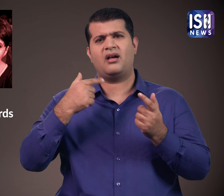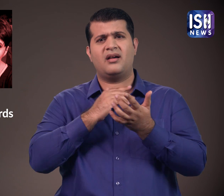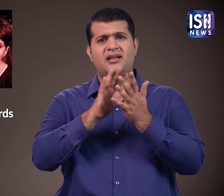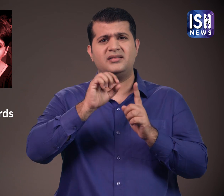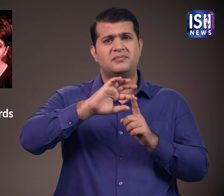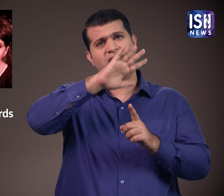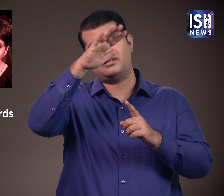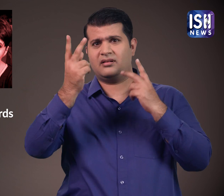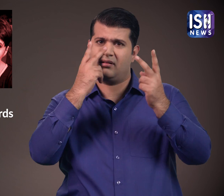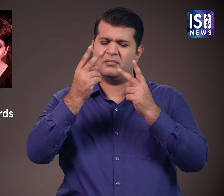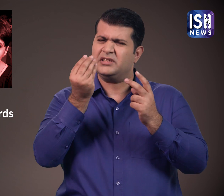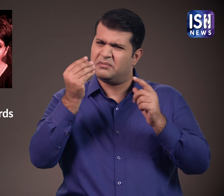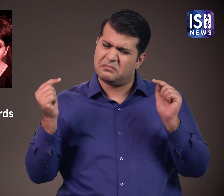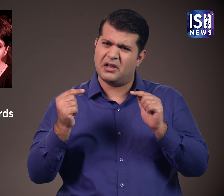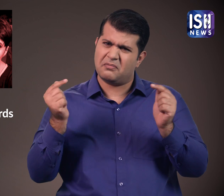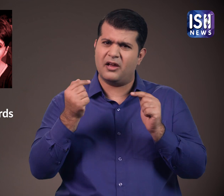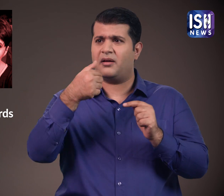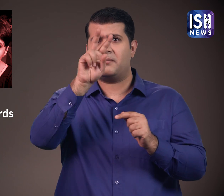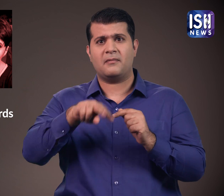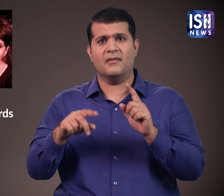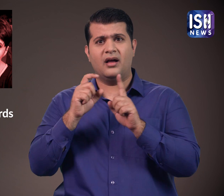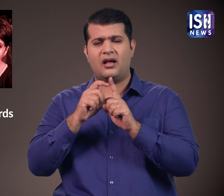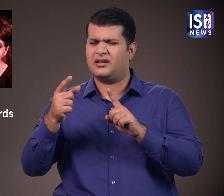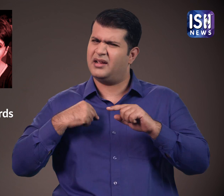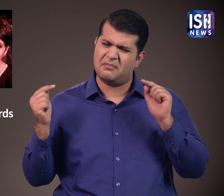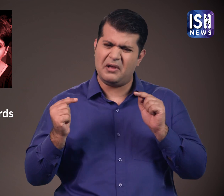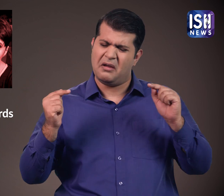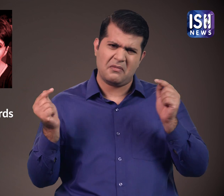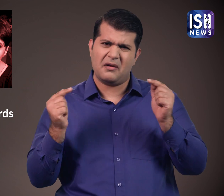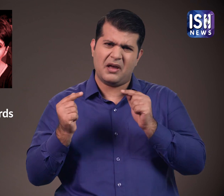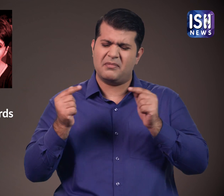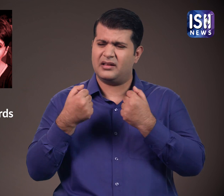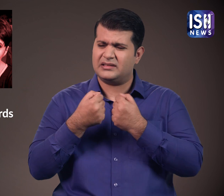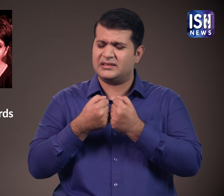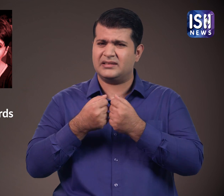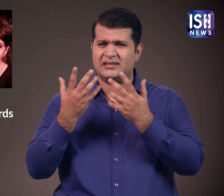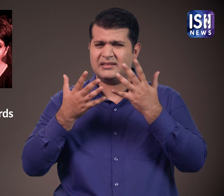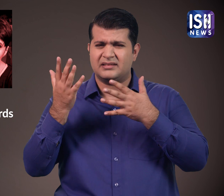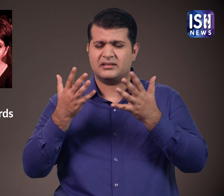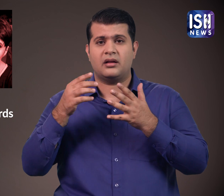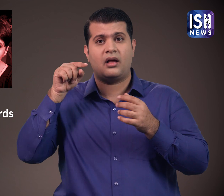During their Himachal trip and upon their return, they continued to fight.